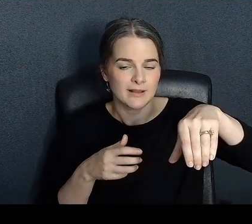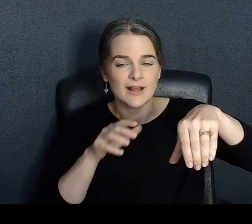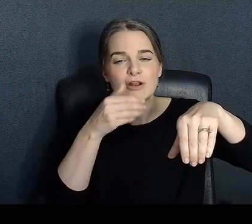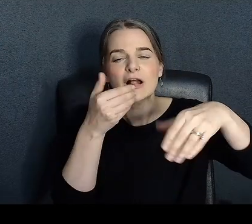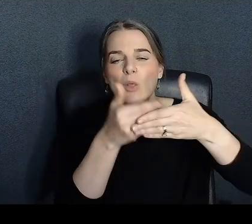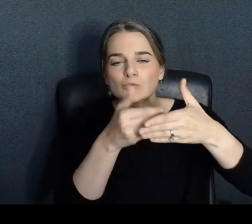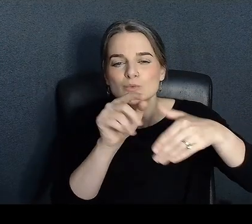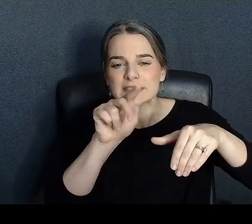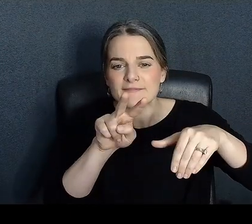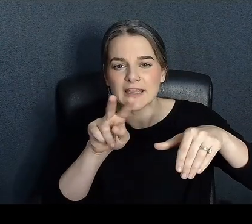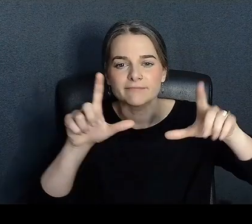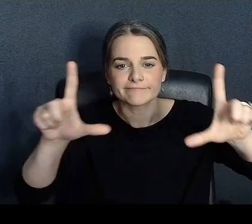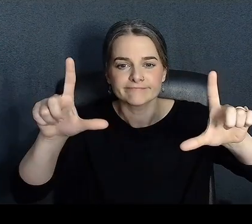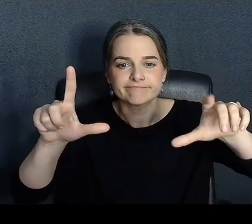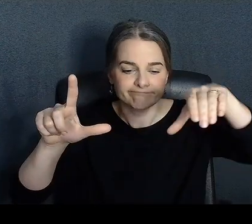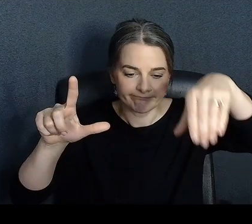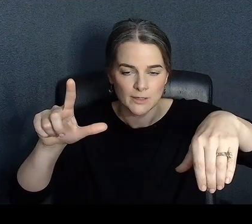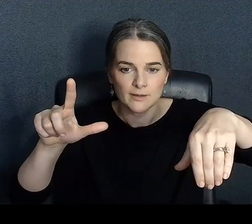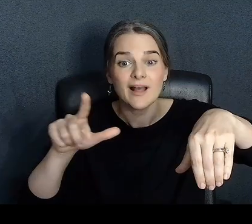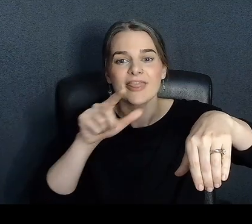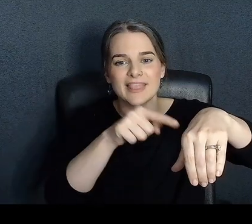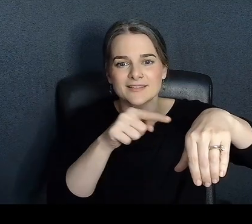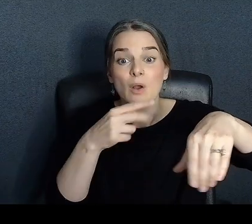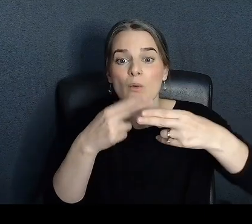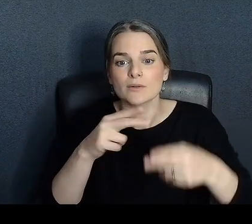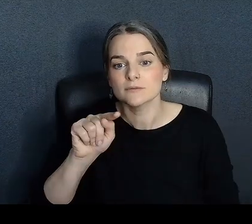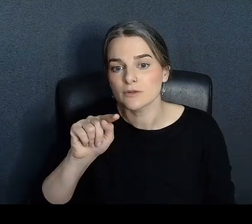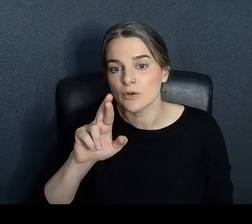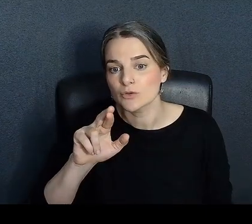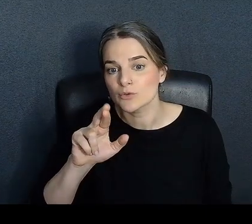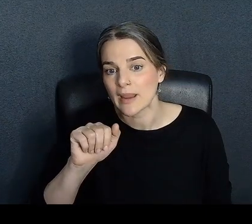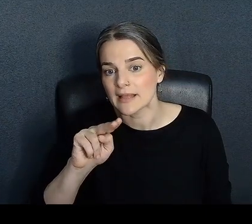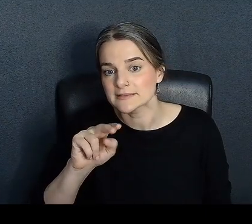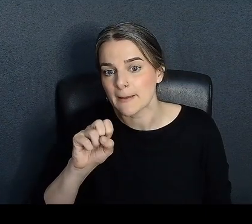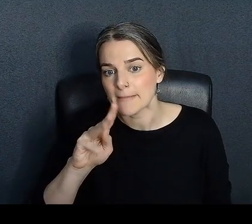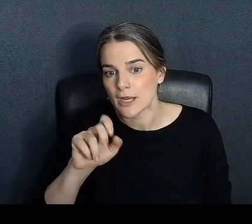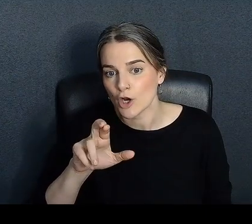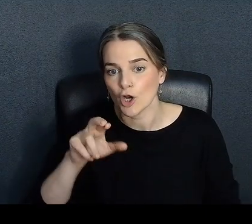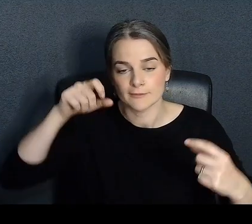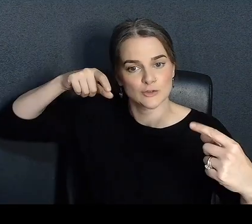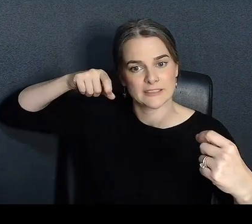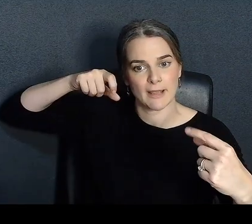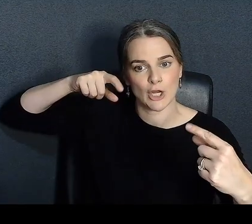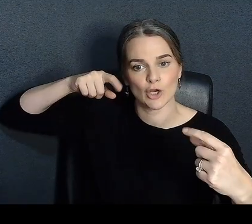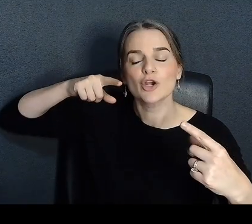into these little headset, into the ears. So listening ears.